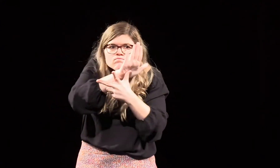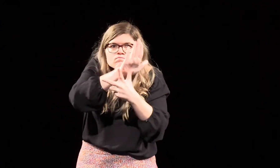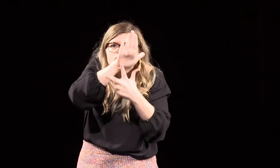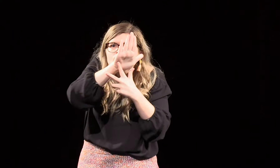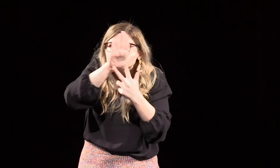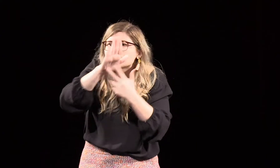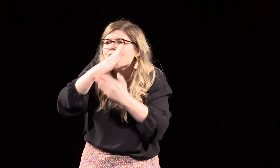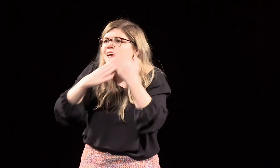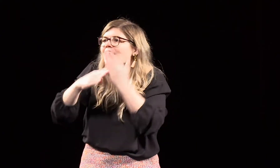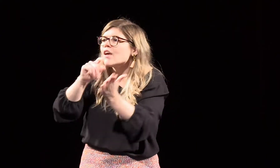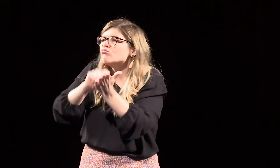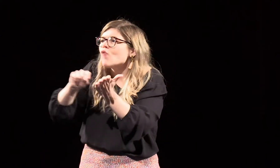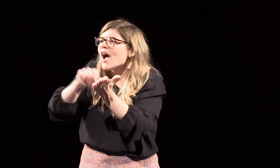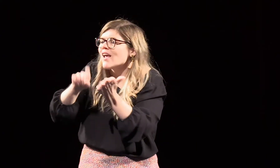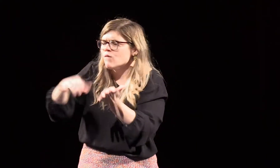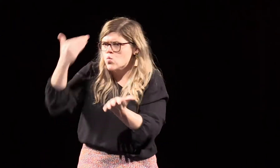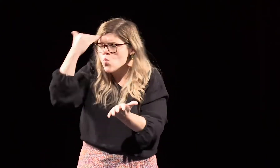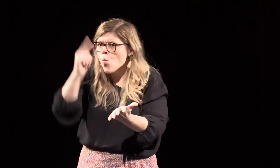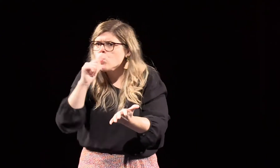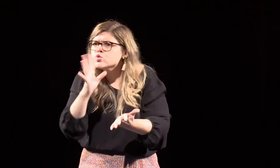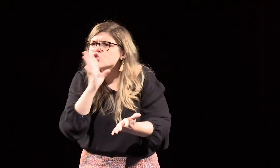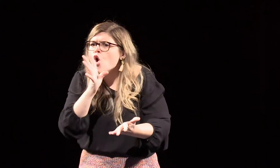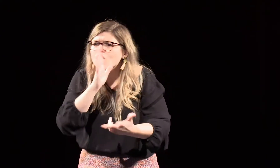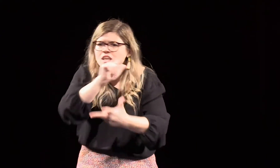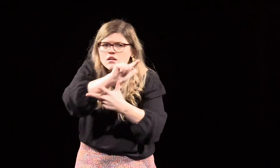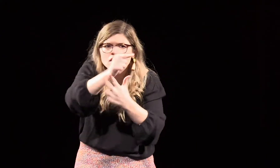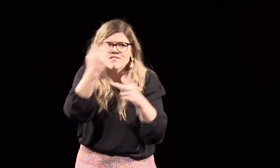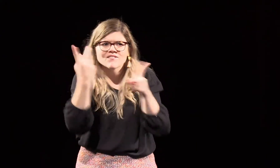They're not written in a normal vertical paragraph fashion.